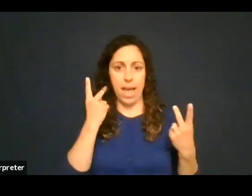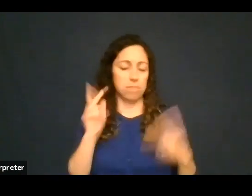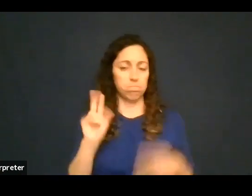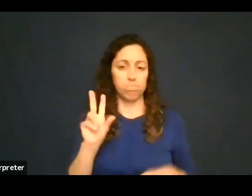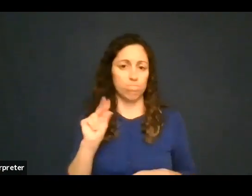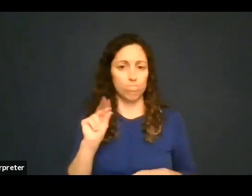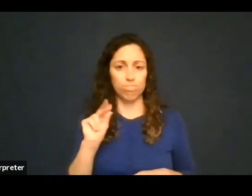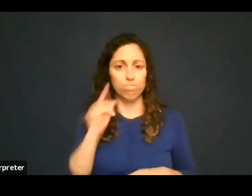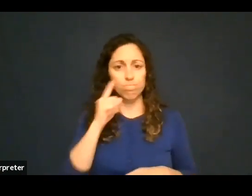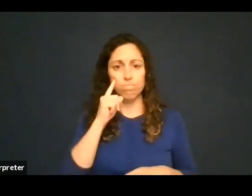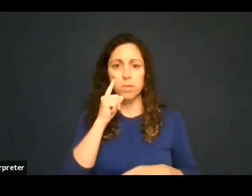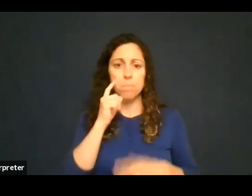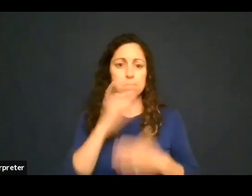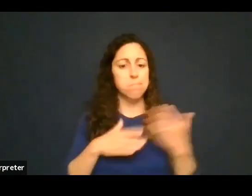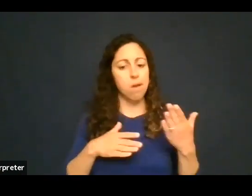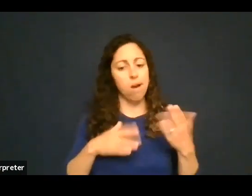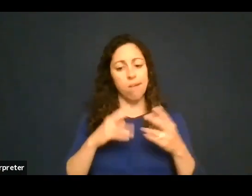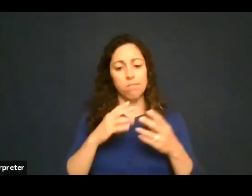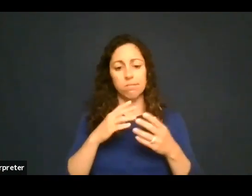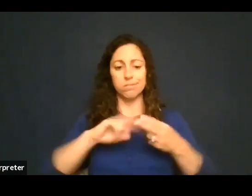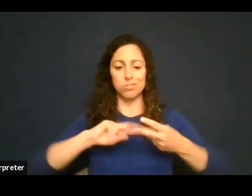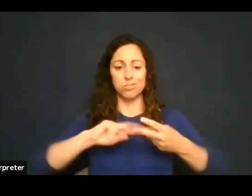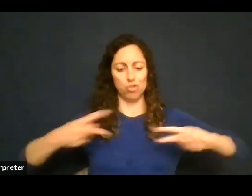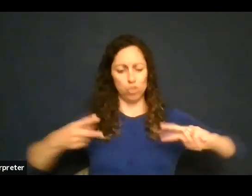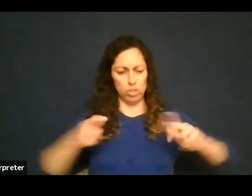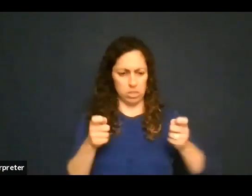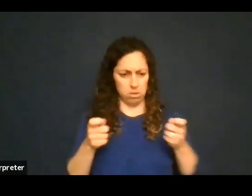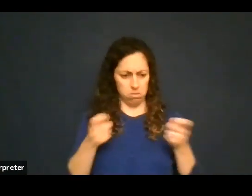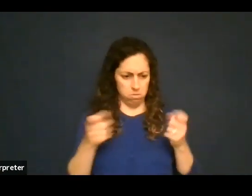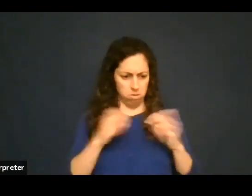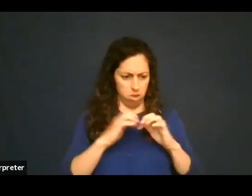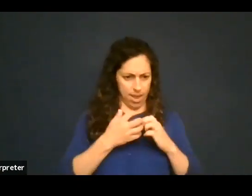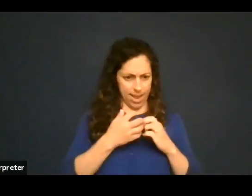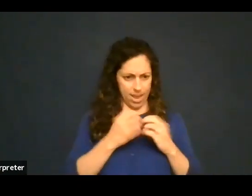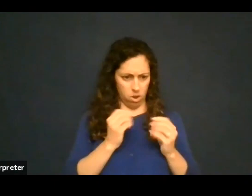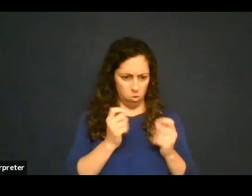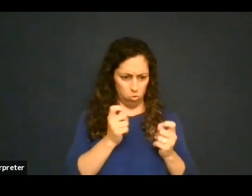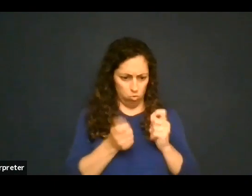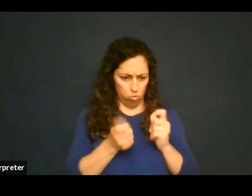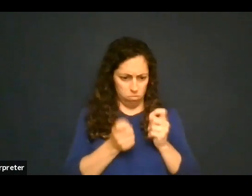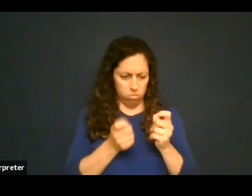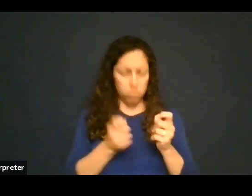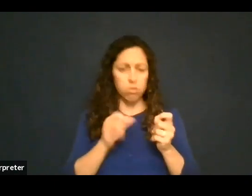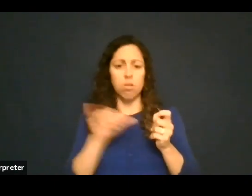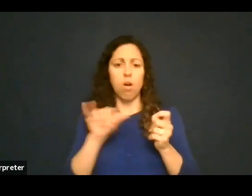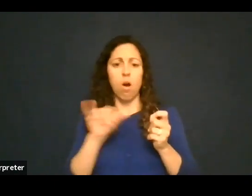and partly because of the adeno-- the AAV vector not being quite perfect.